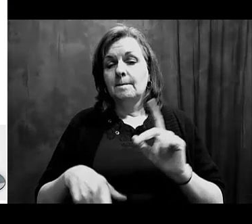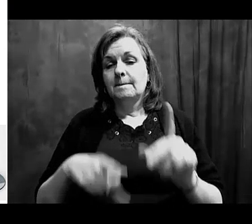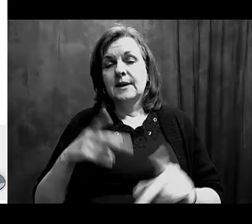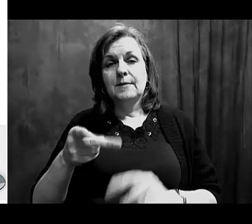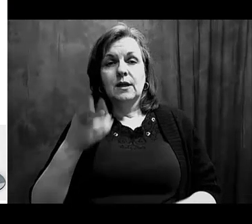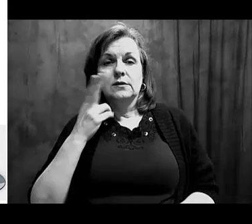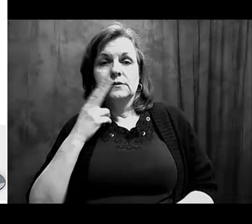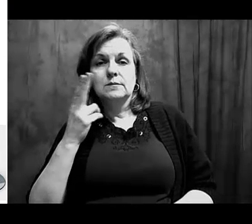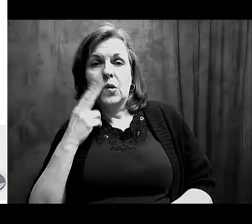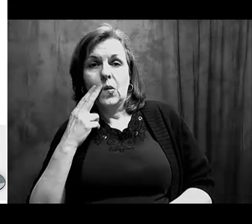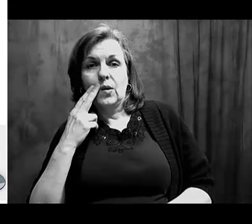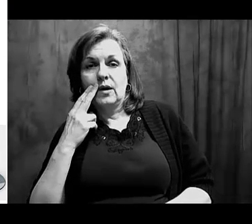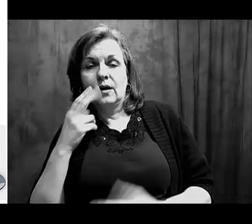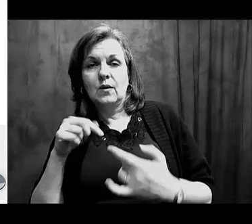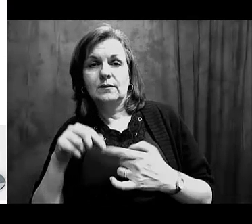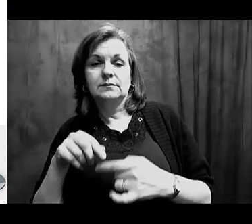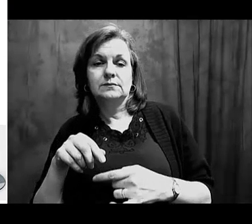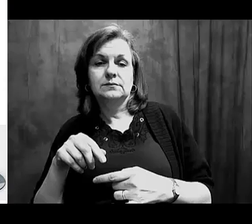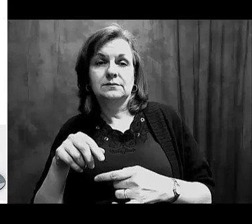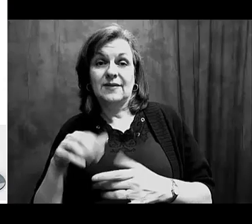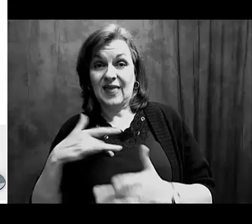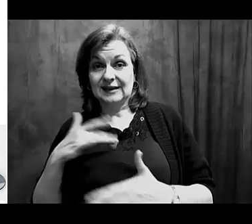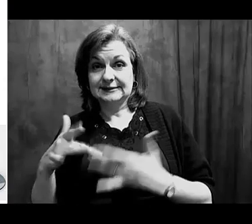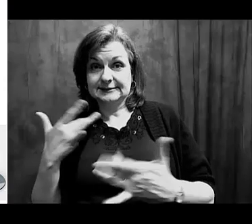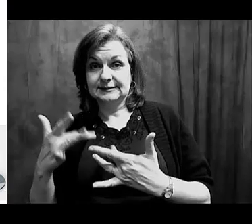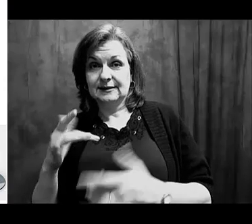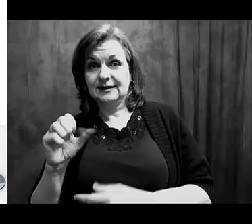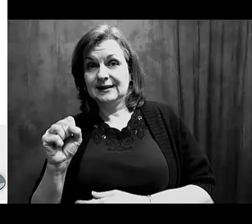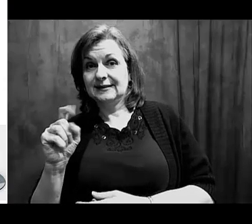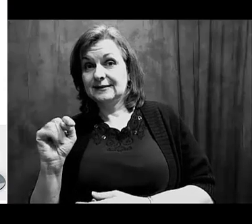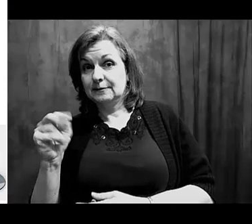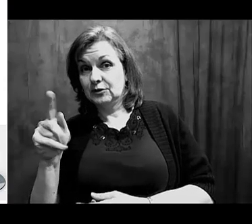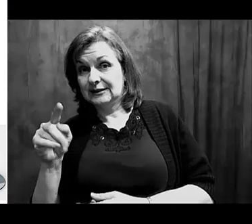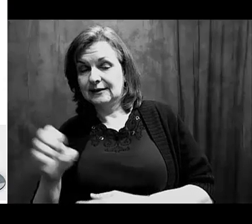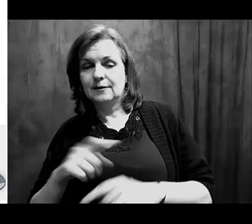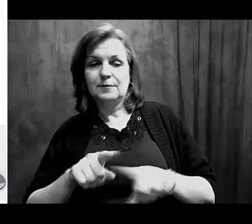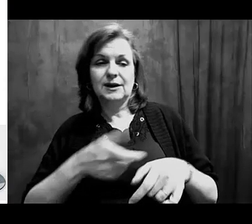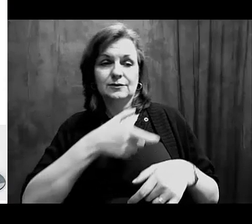smoke nicotine as a stimulant and drink alcohol